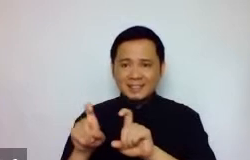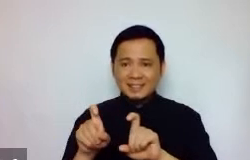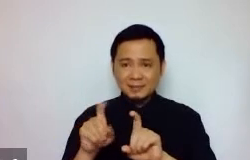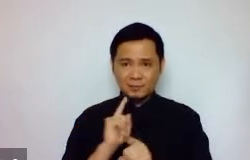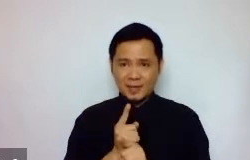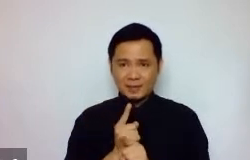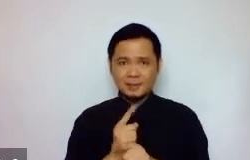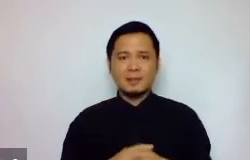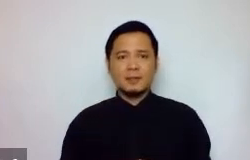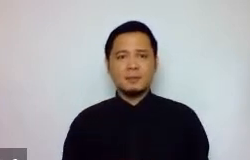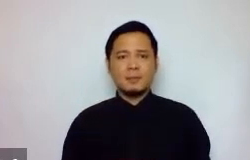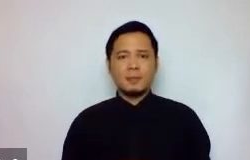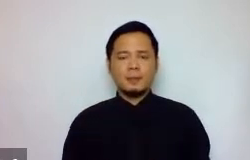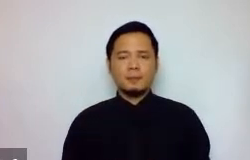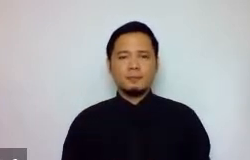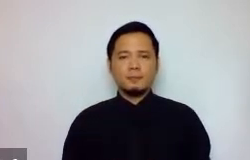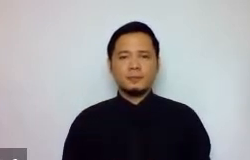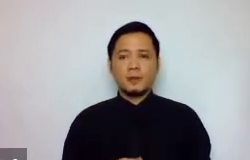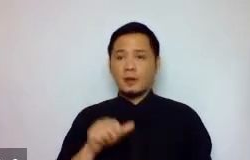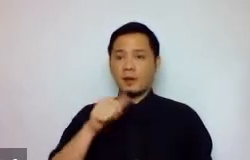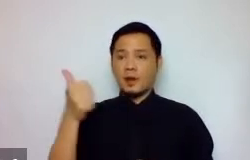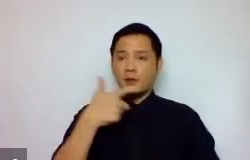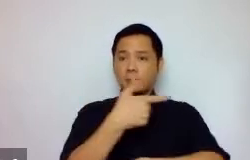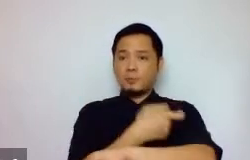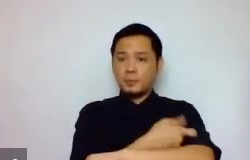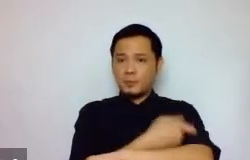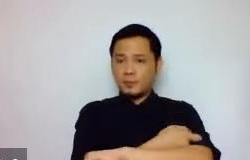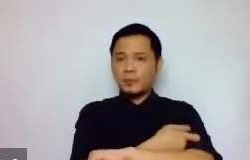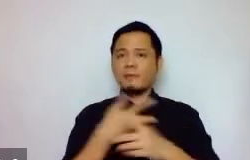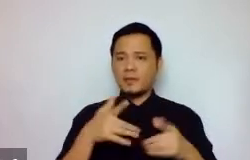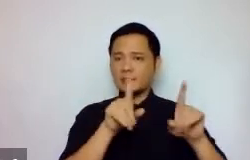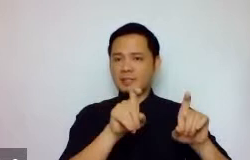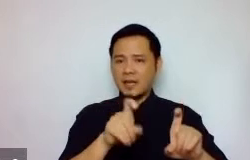The other vaccines were tested on the general population.